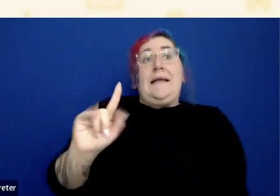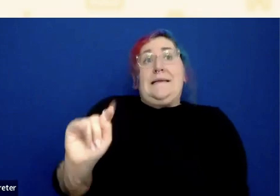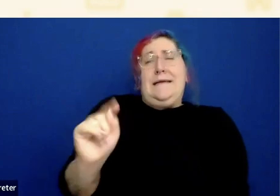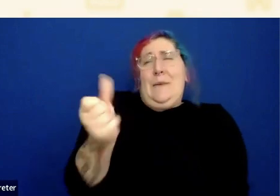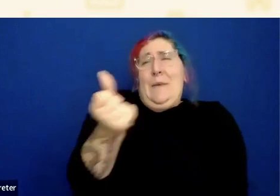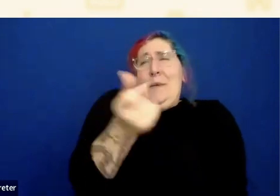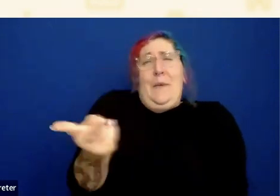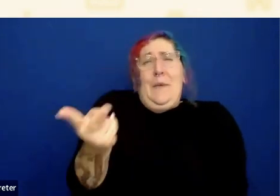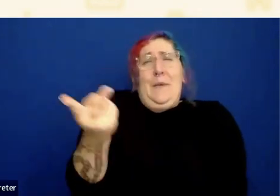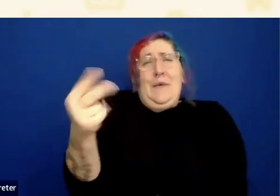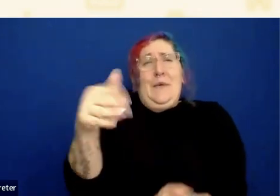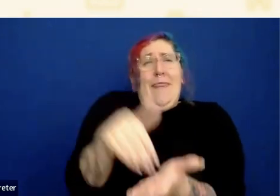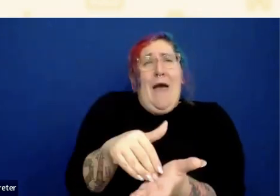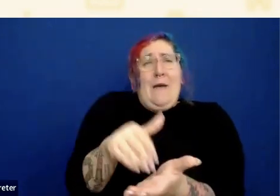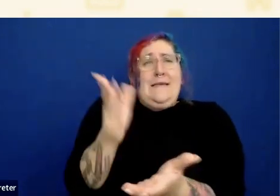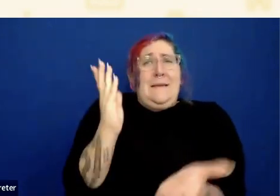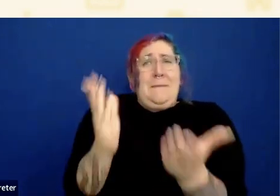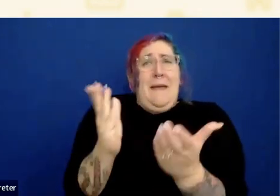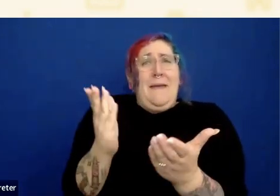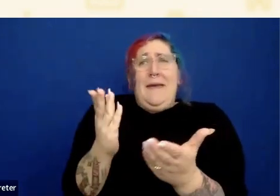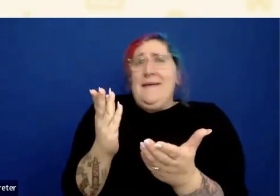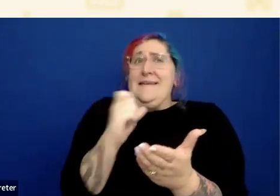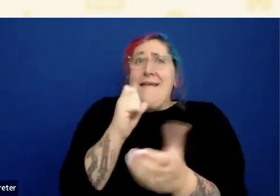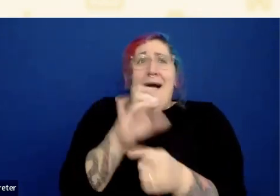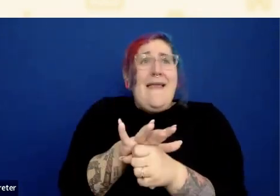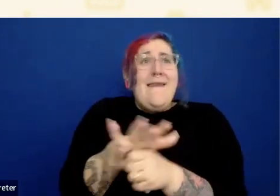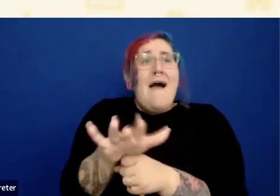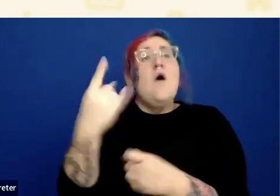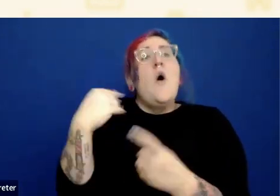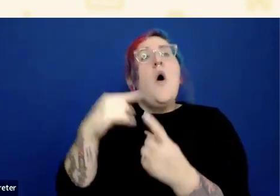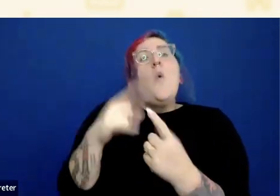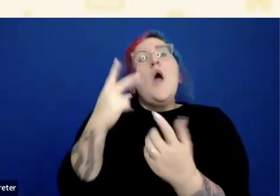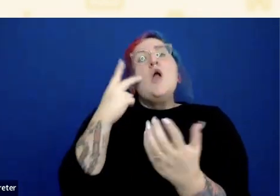When you look at how much it costs to get a site audited